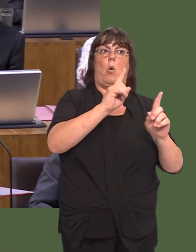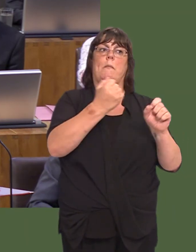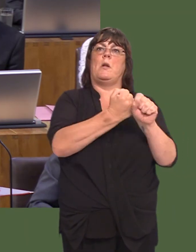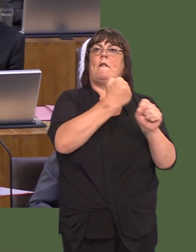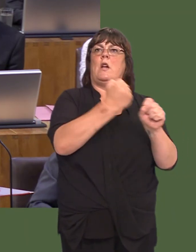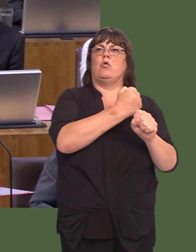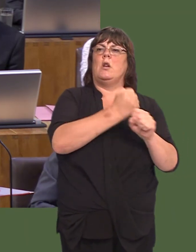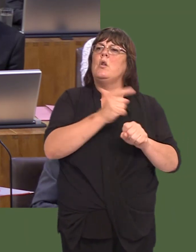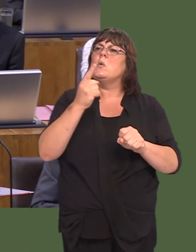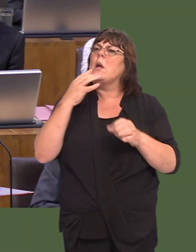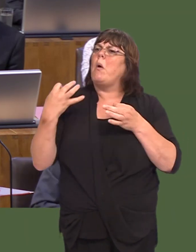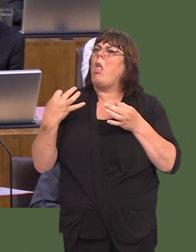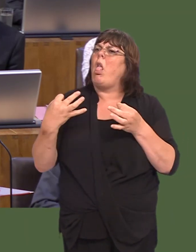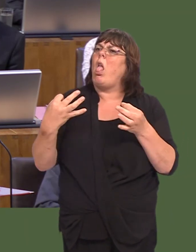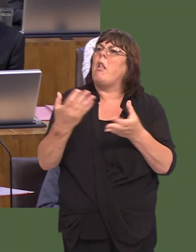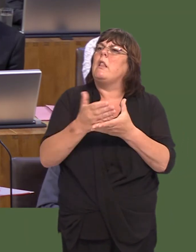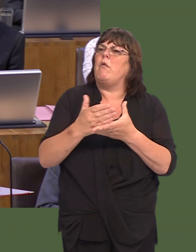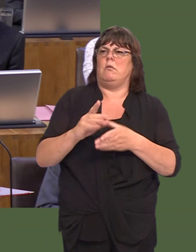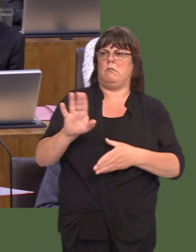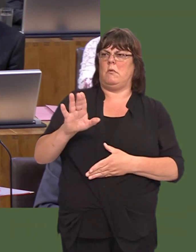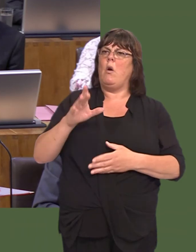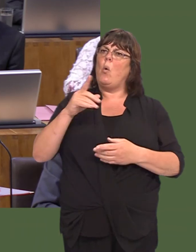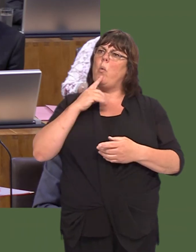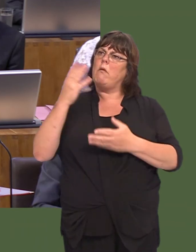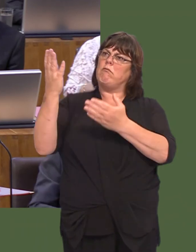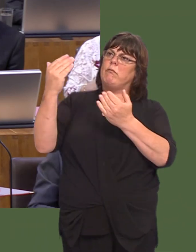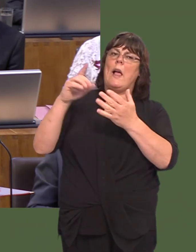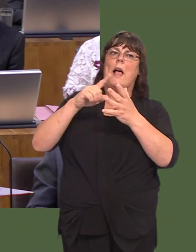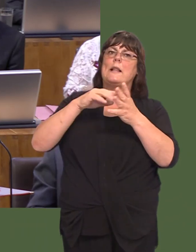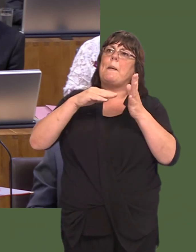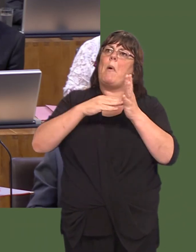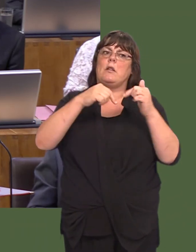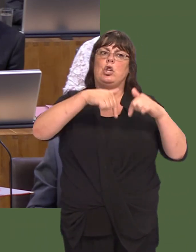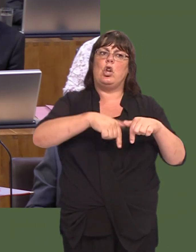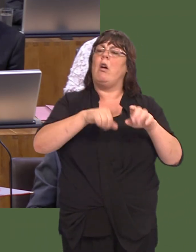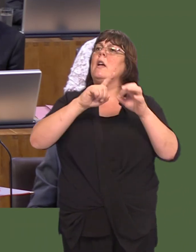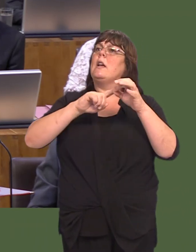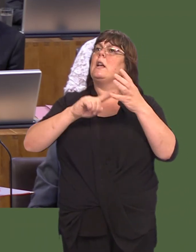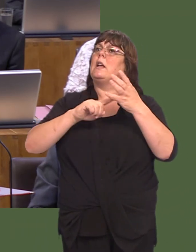I do not accept what he says about dithering: we brought Aston Martin into Wales; we brought Qatar Airways into Wales.